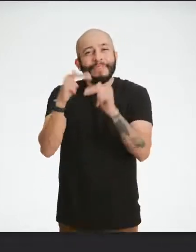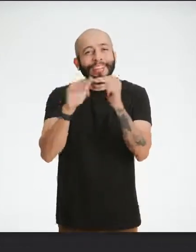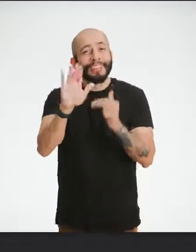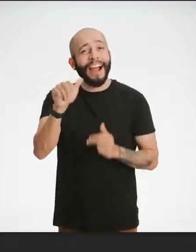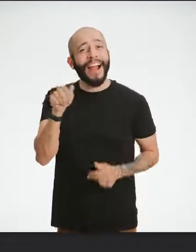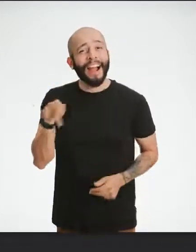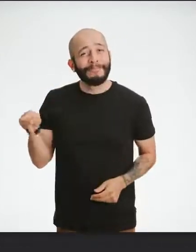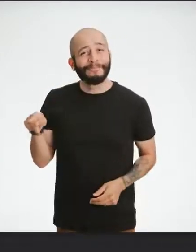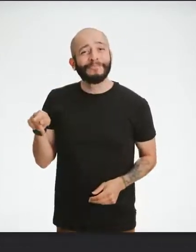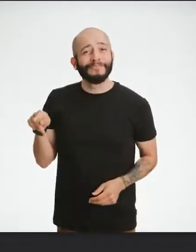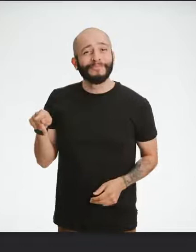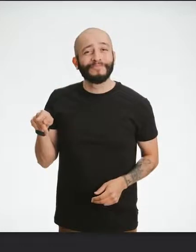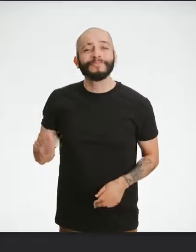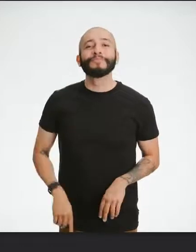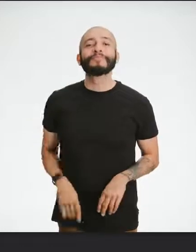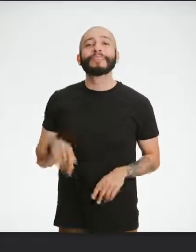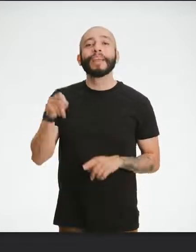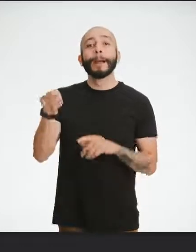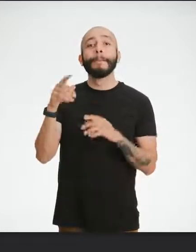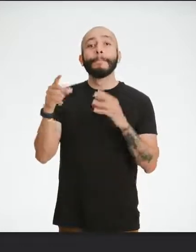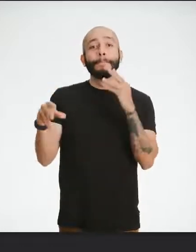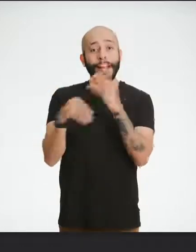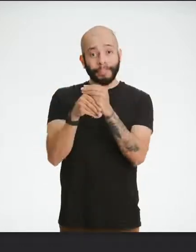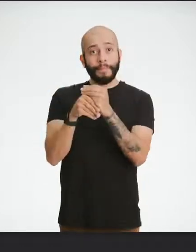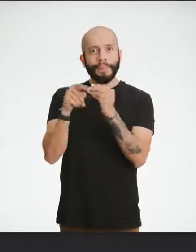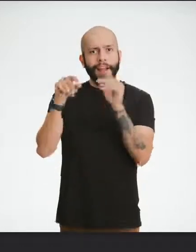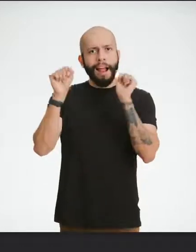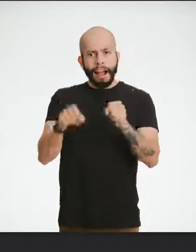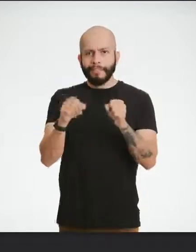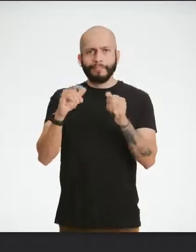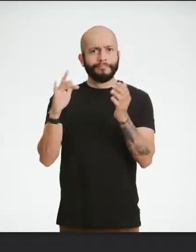in your app, they're code that helps build your app.